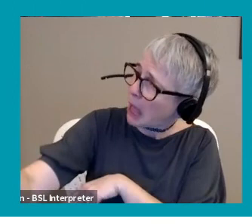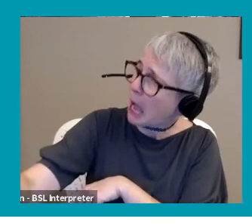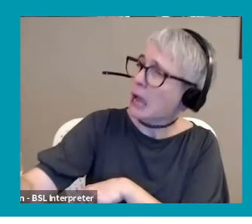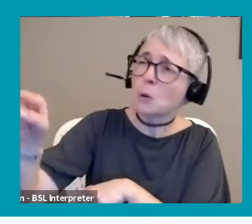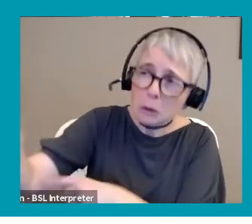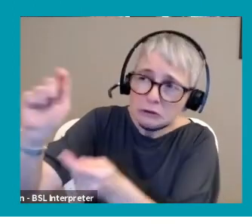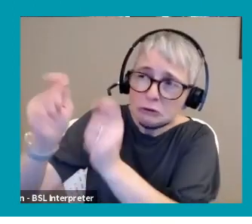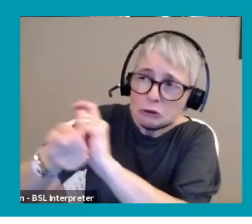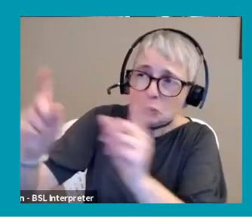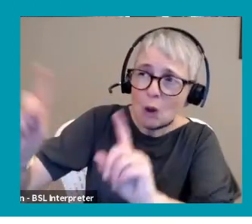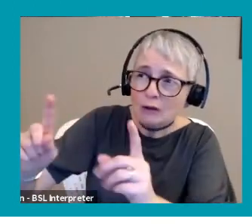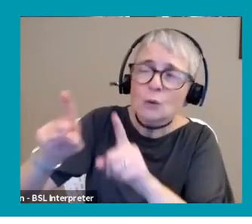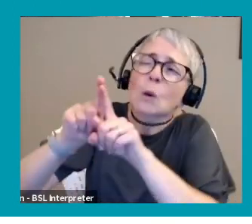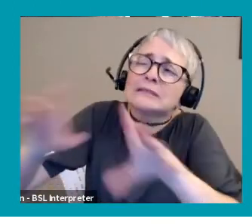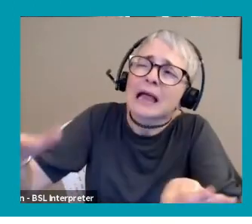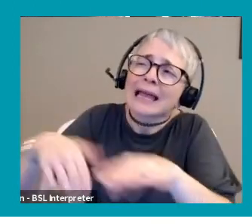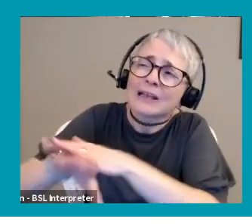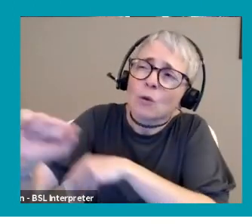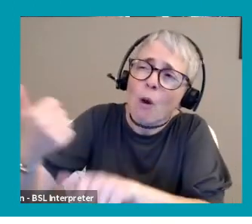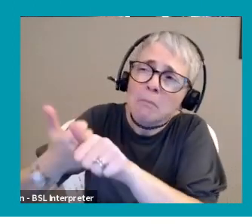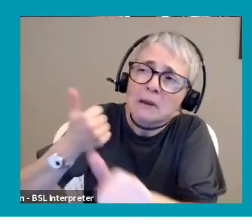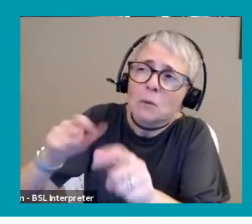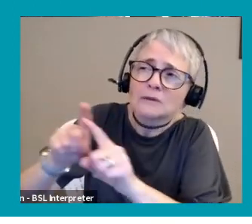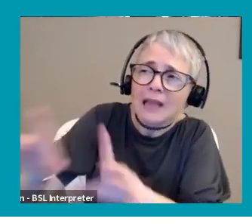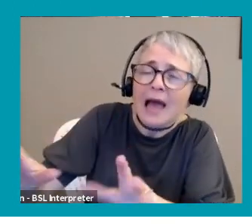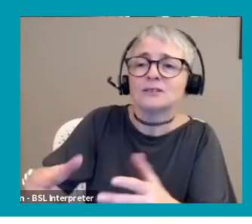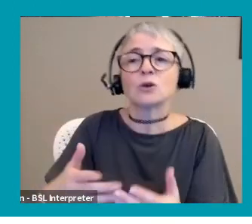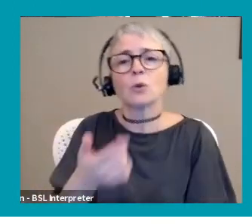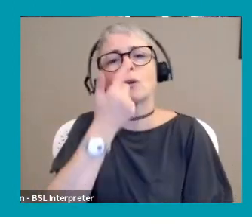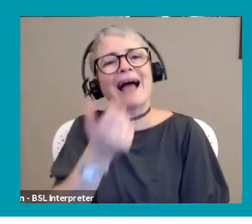do what's it like working there. All of those sorts of things that you might want to do. As